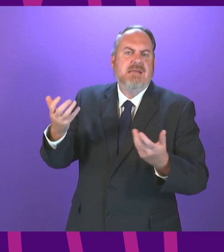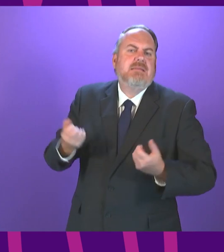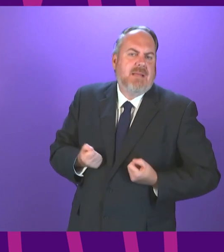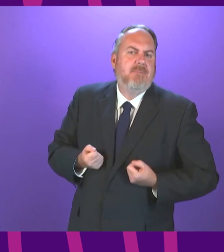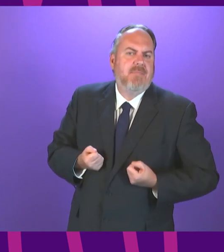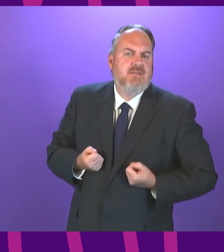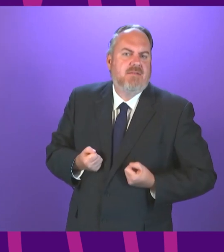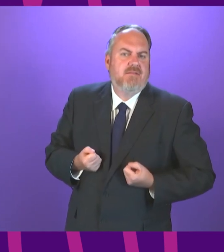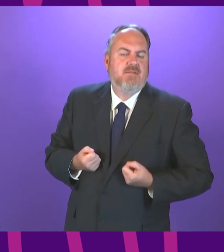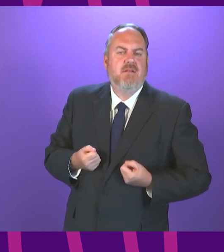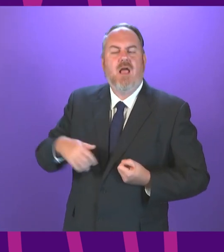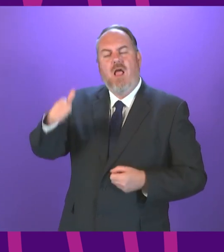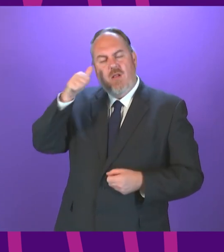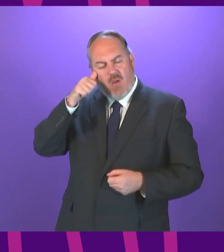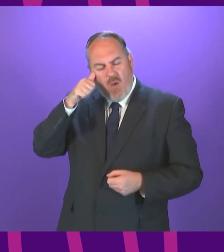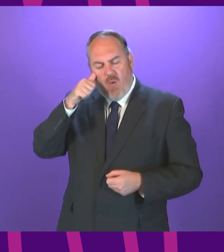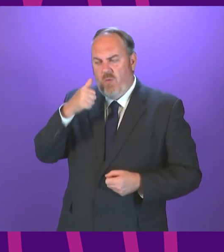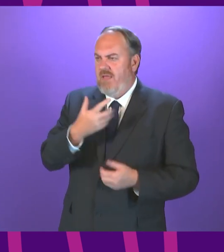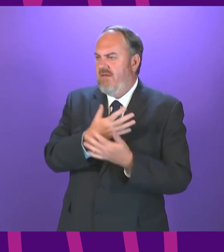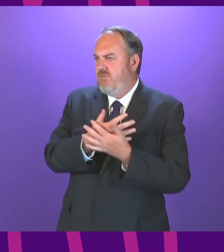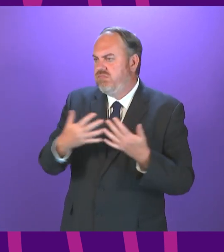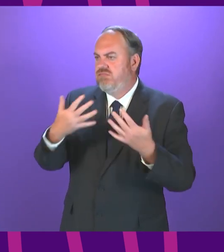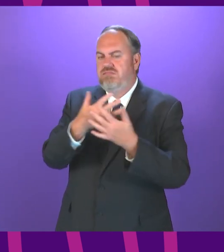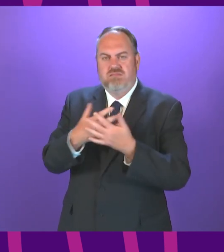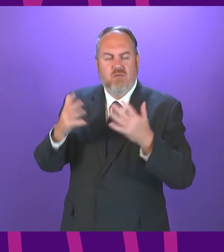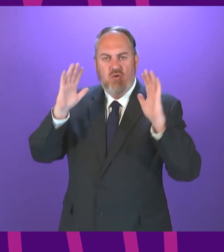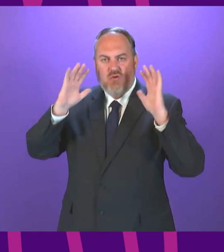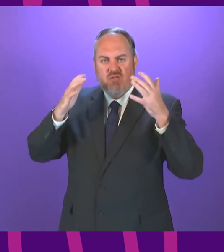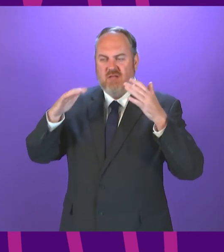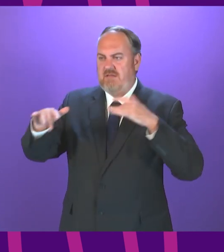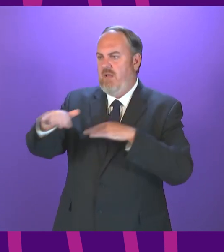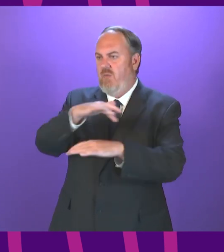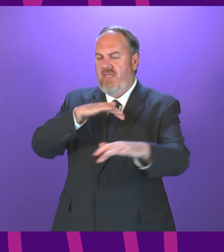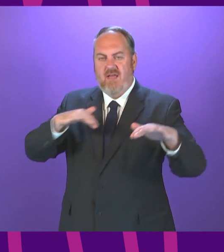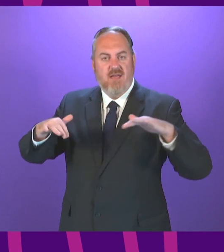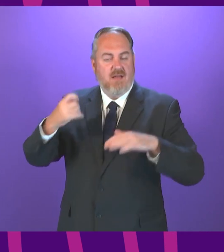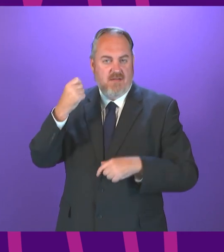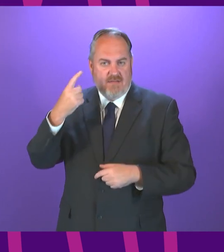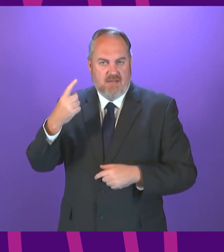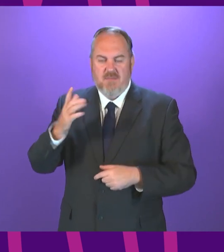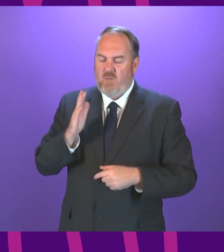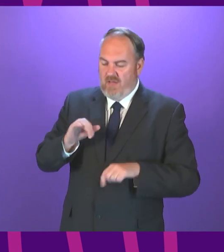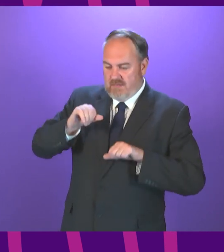I know that there are concerns, which we will carry on trying to address piece by piece as we go